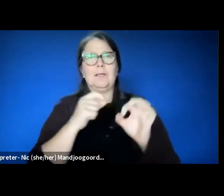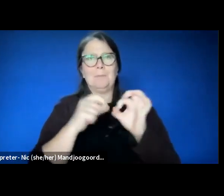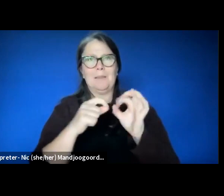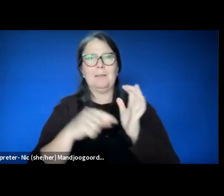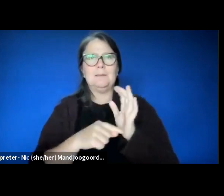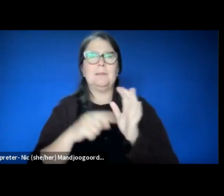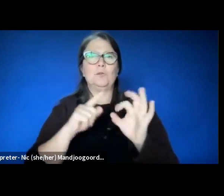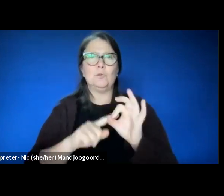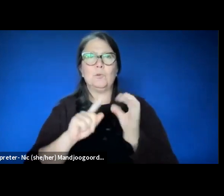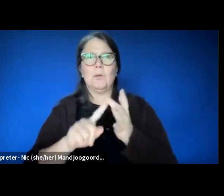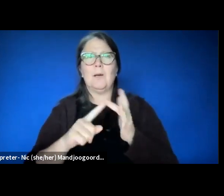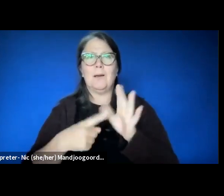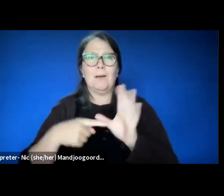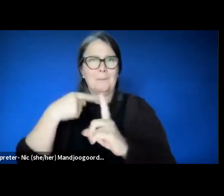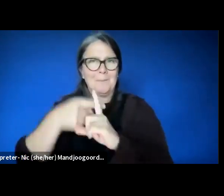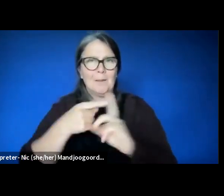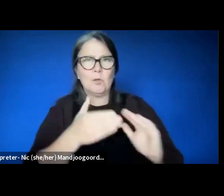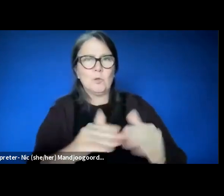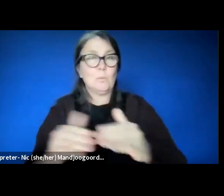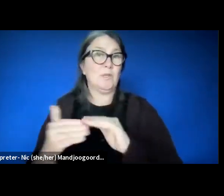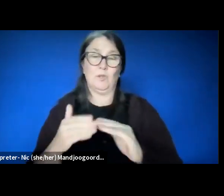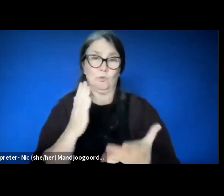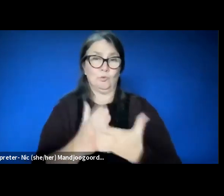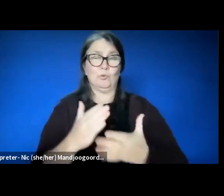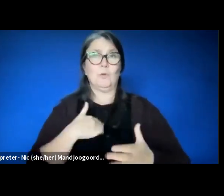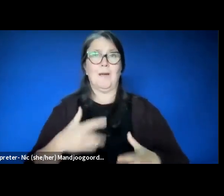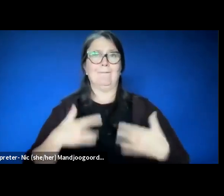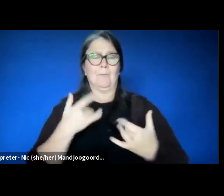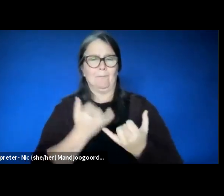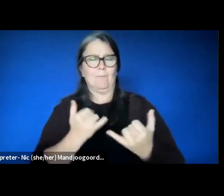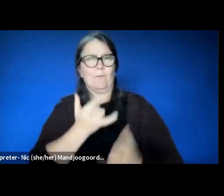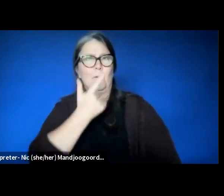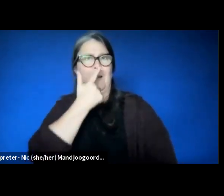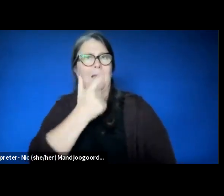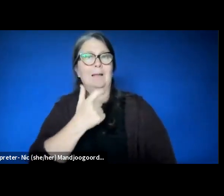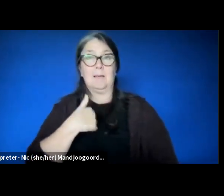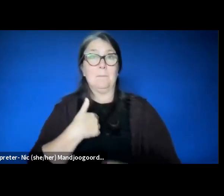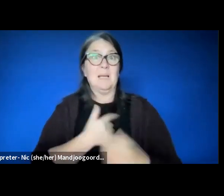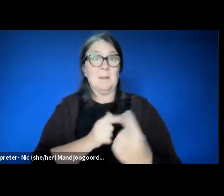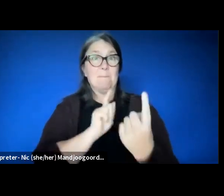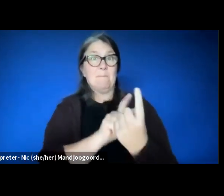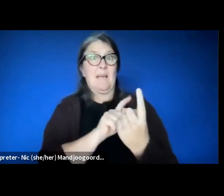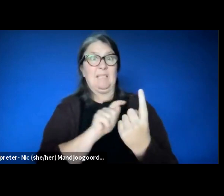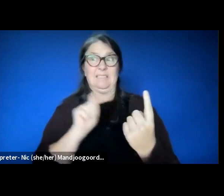plus community. I feel incredibly privileged I feel incredibly privileged to have met this case have met this category award